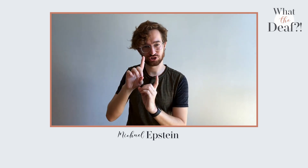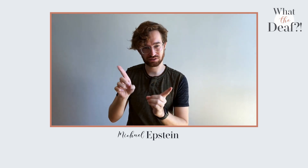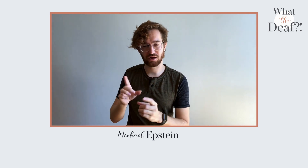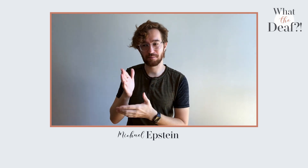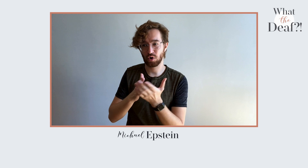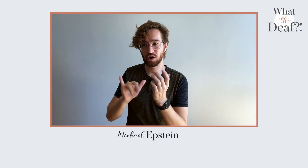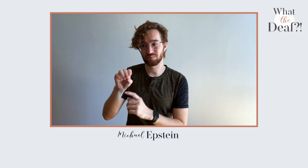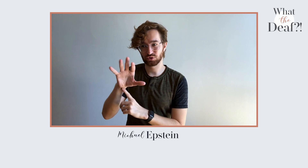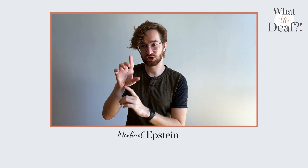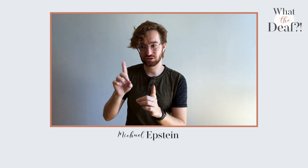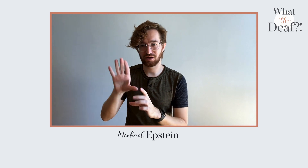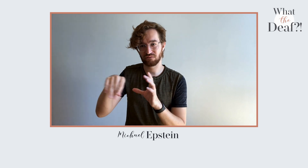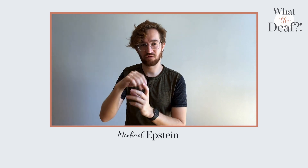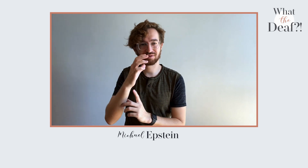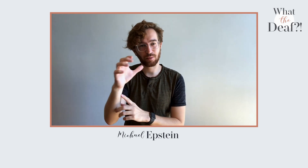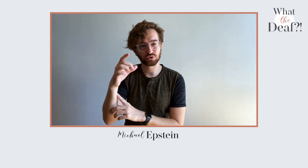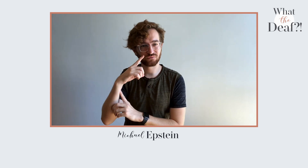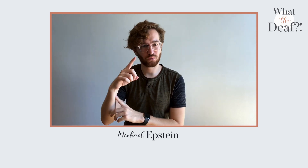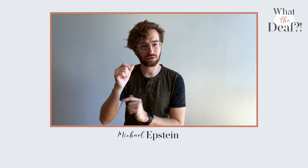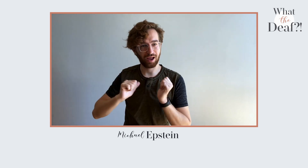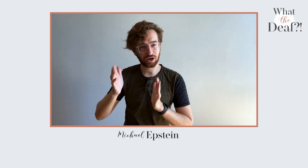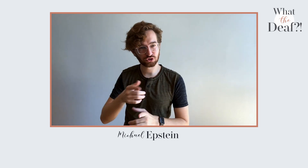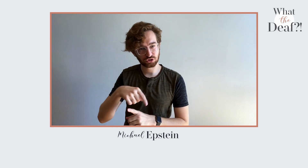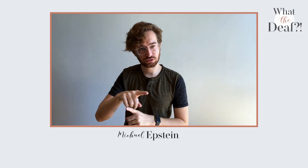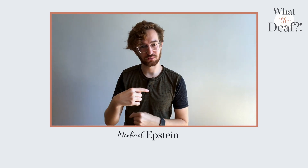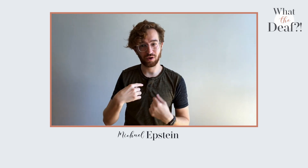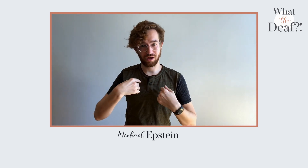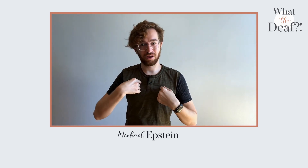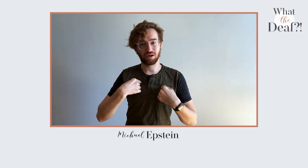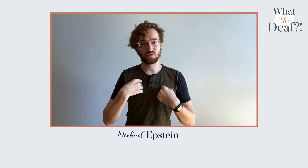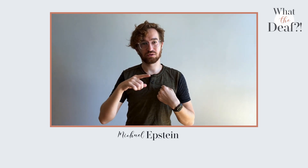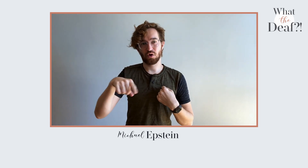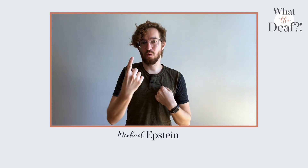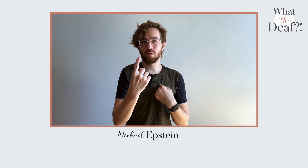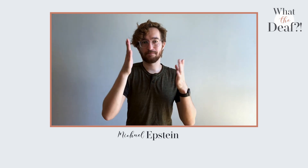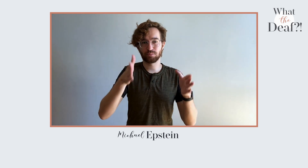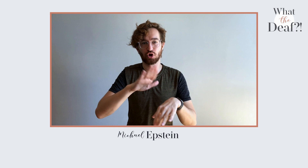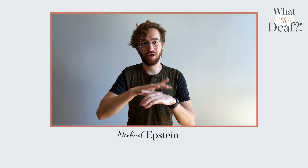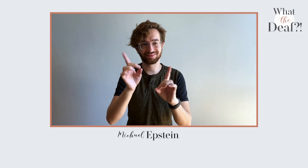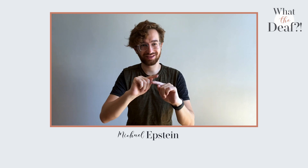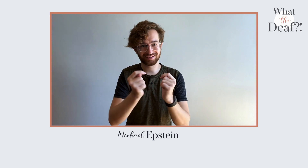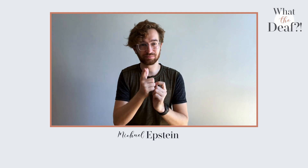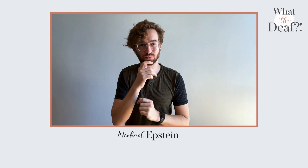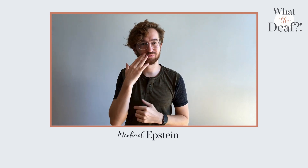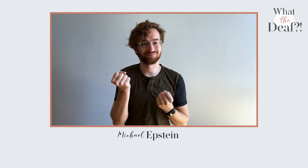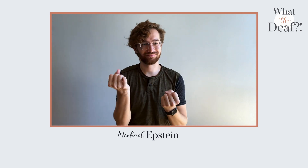But I was doing projection design and I was involved in working on captioning for the actors. And it was the only person on the design team